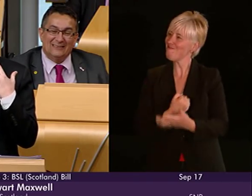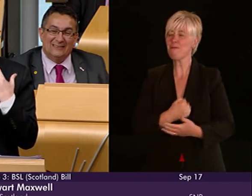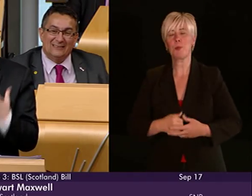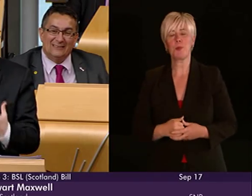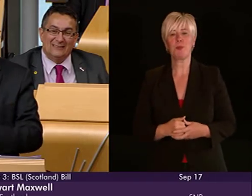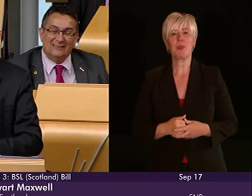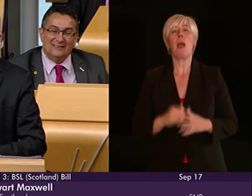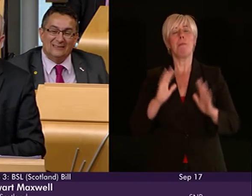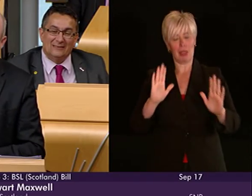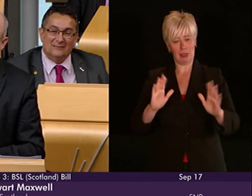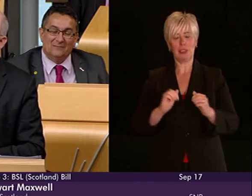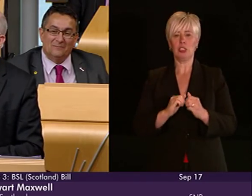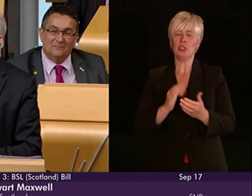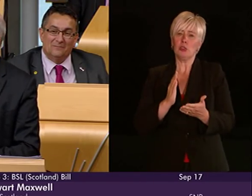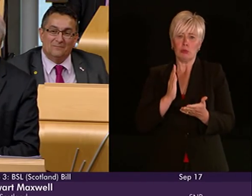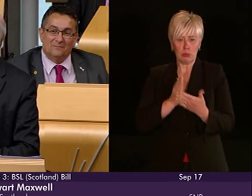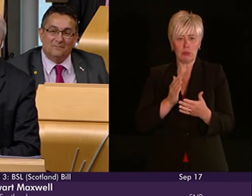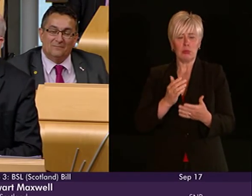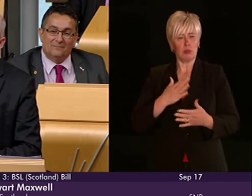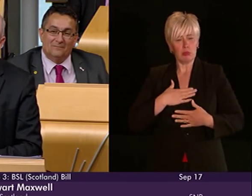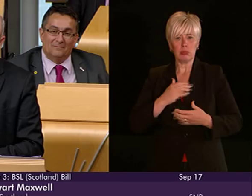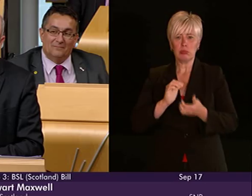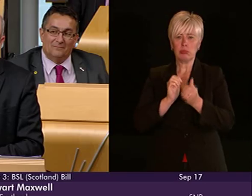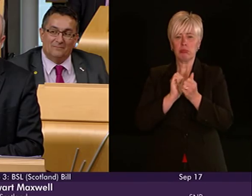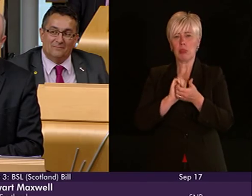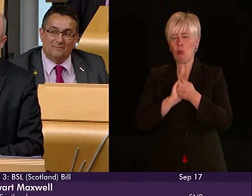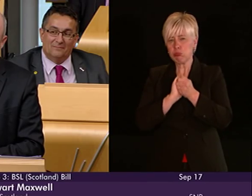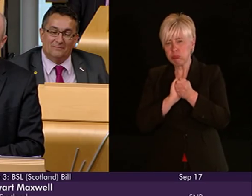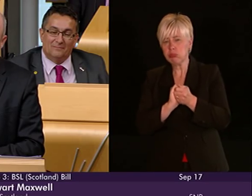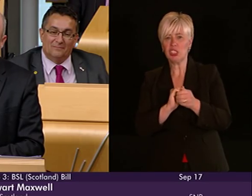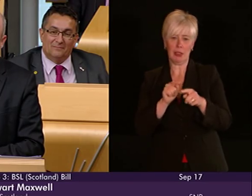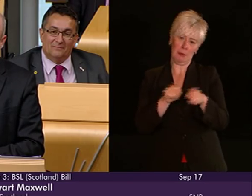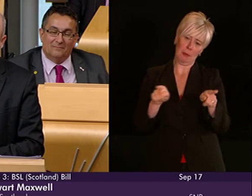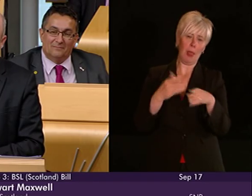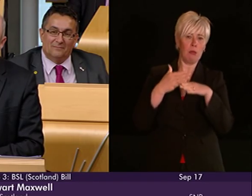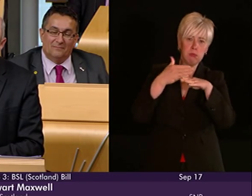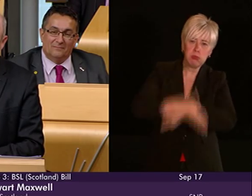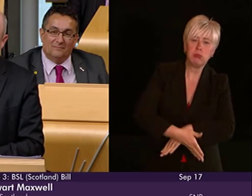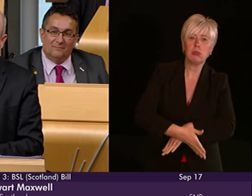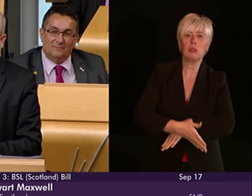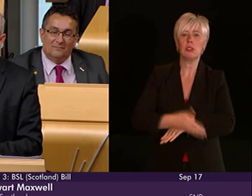wanted to say. I genuinely appreciate their work and their efforts throughout the process,